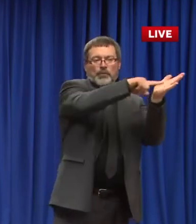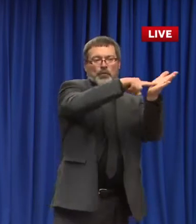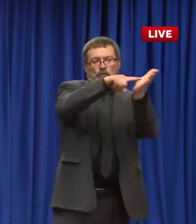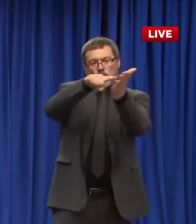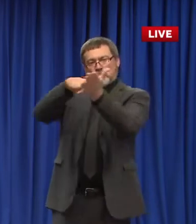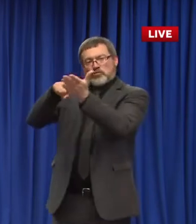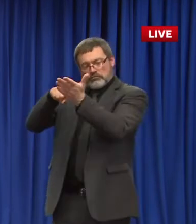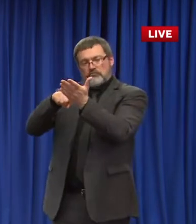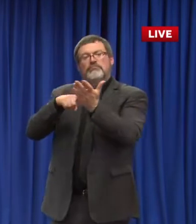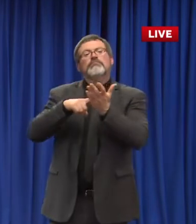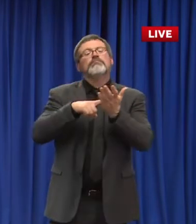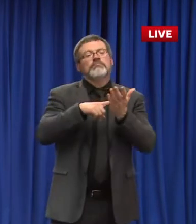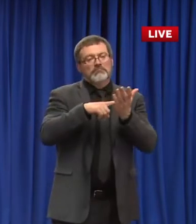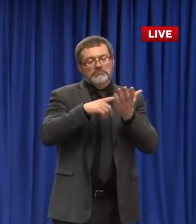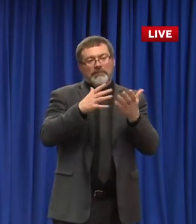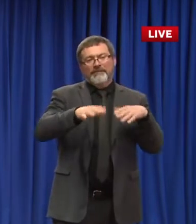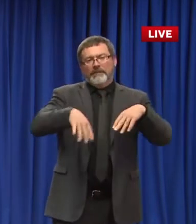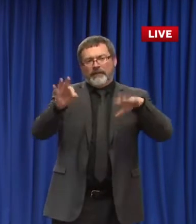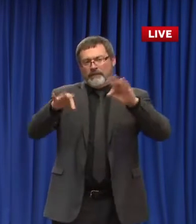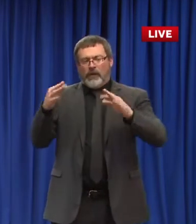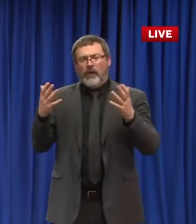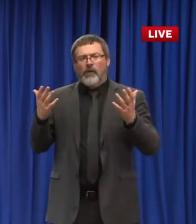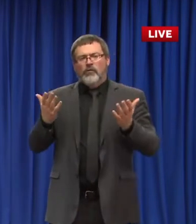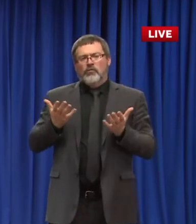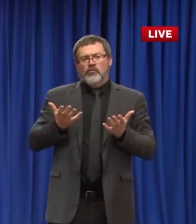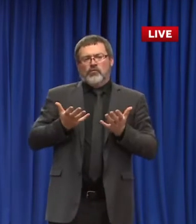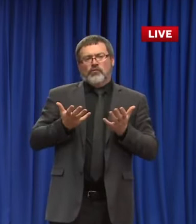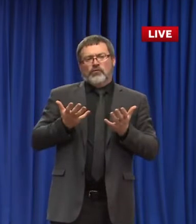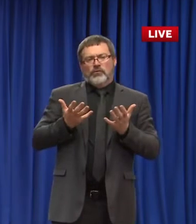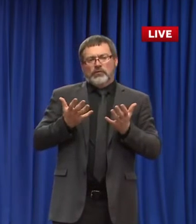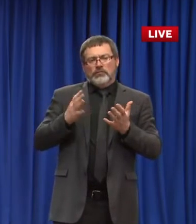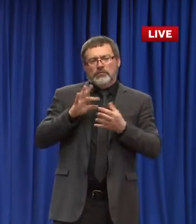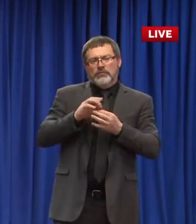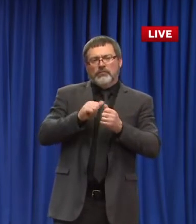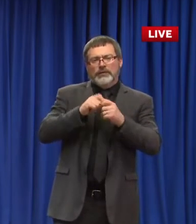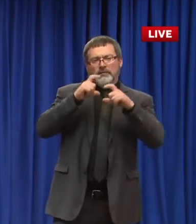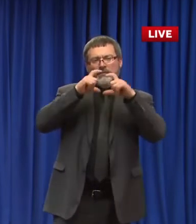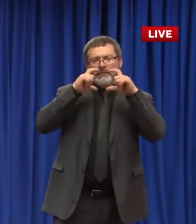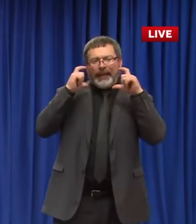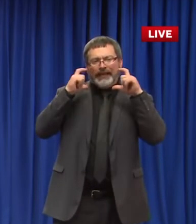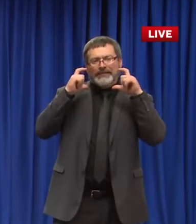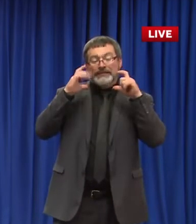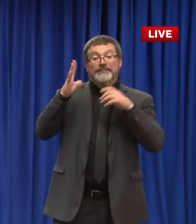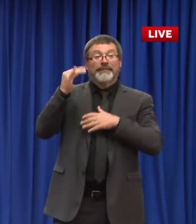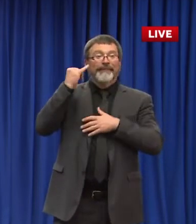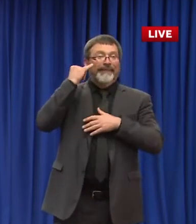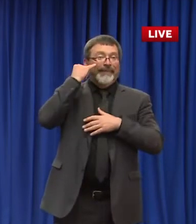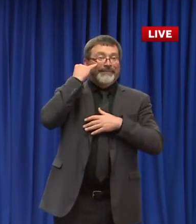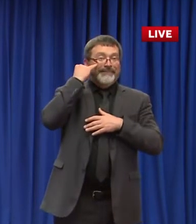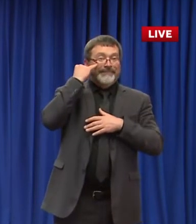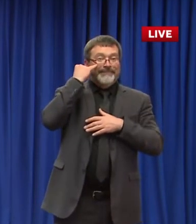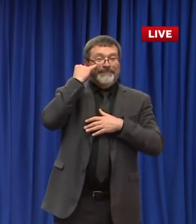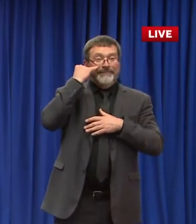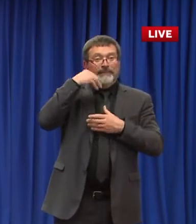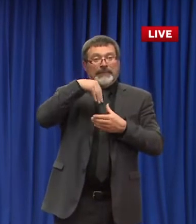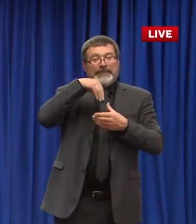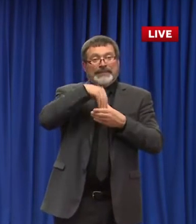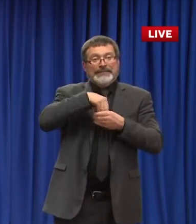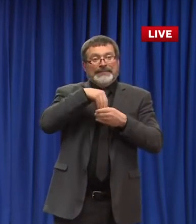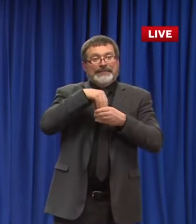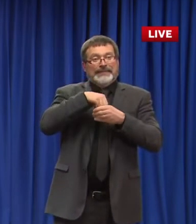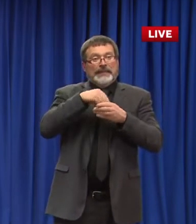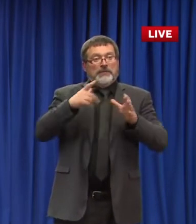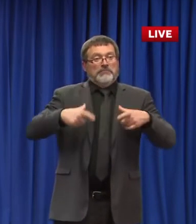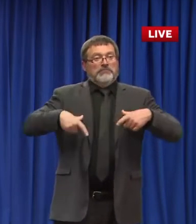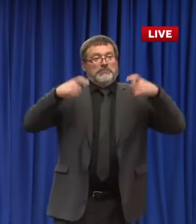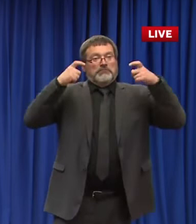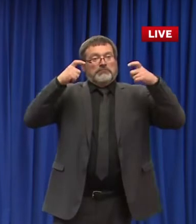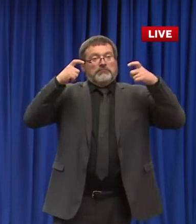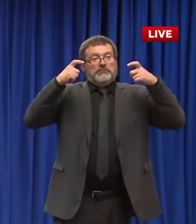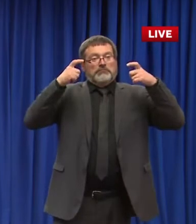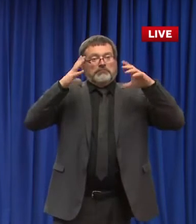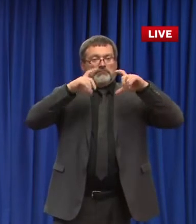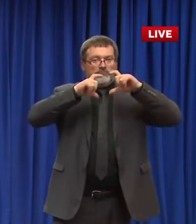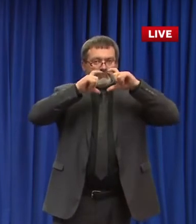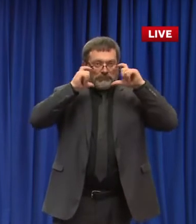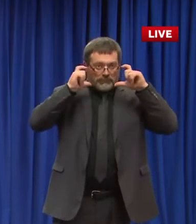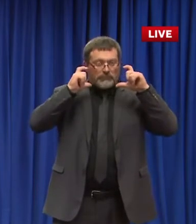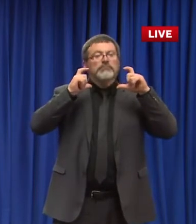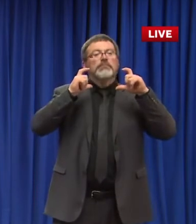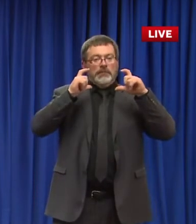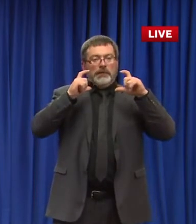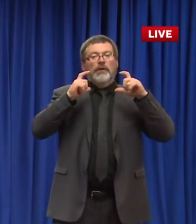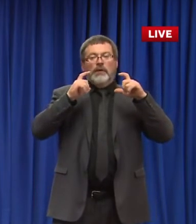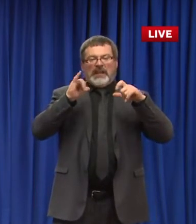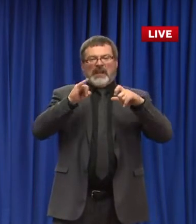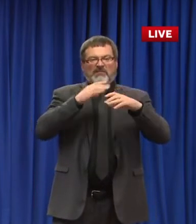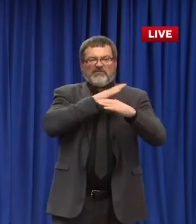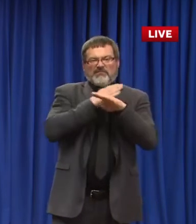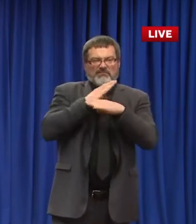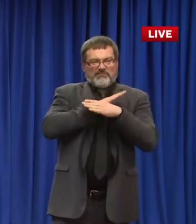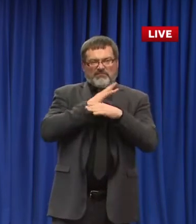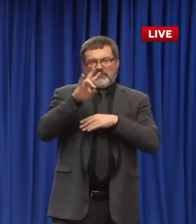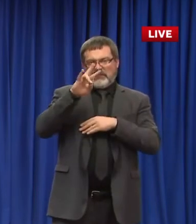SOME STUDIES HAVE SHOWN THA THE REDUCTION IN COVID-19?